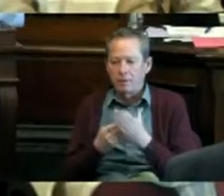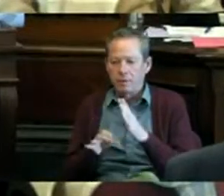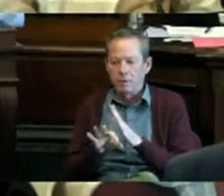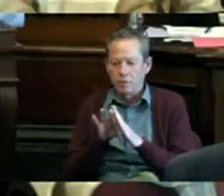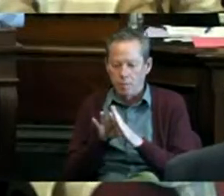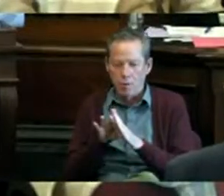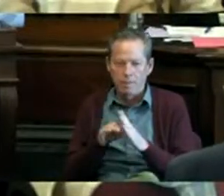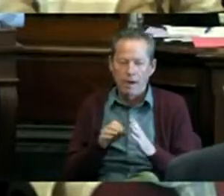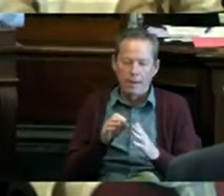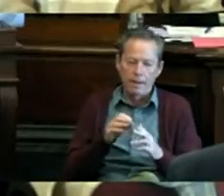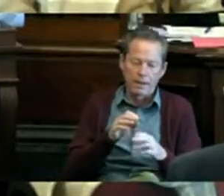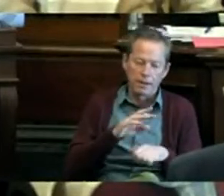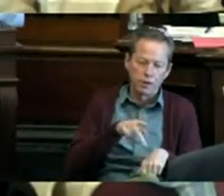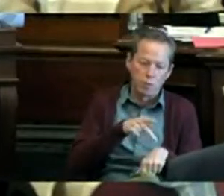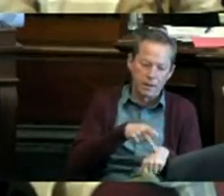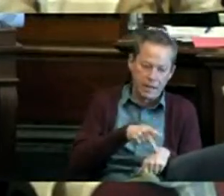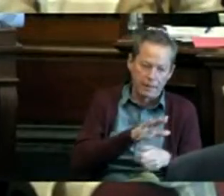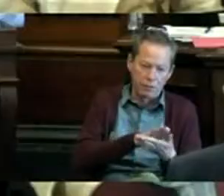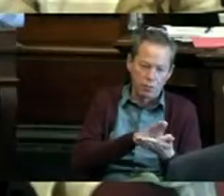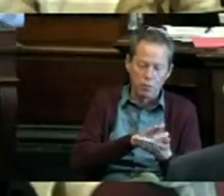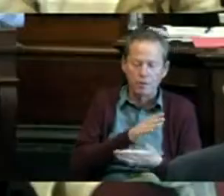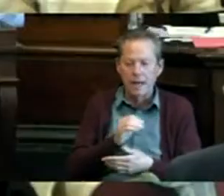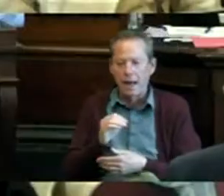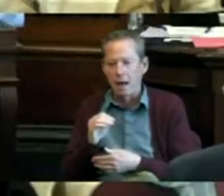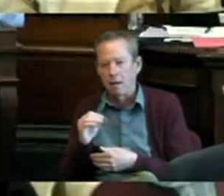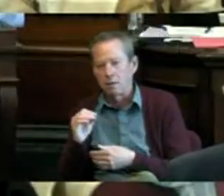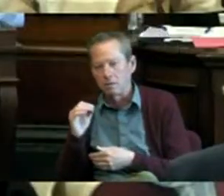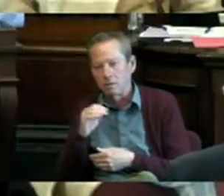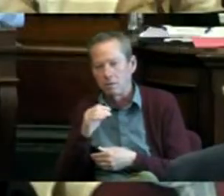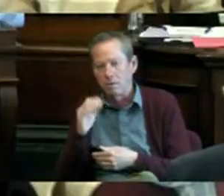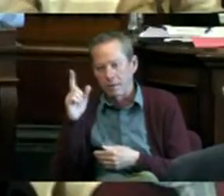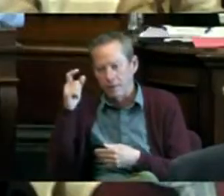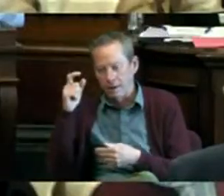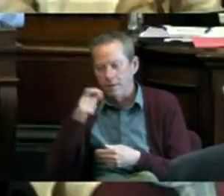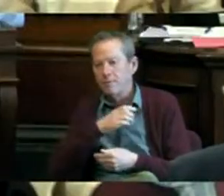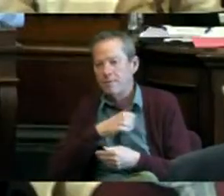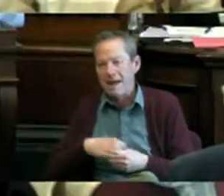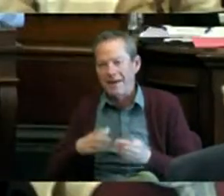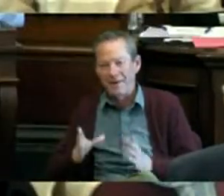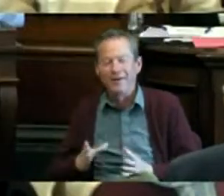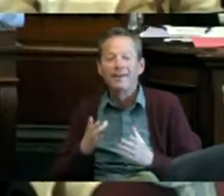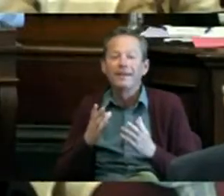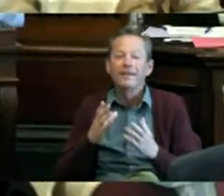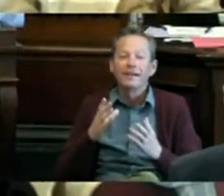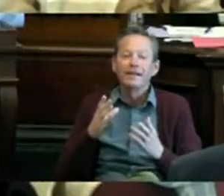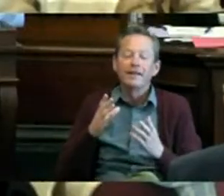Board. That's. I happen to be a joint appointment by the mayor